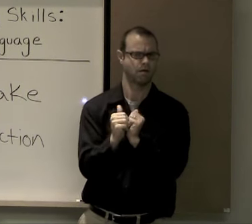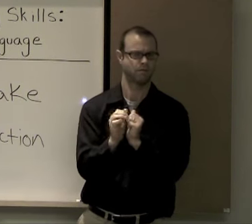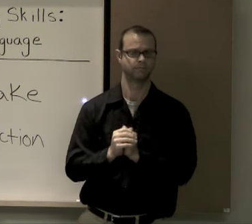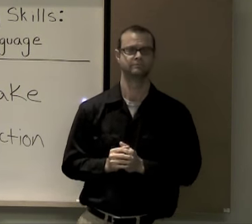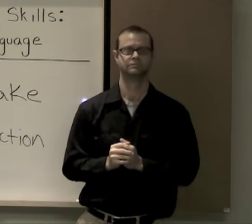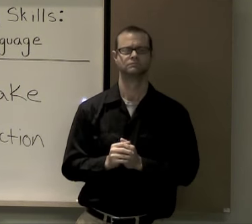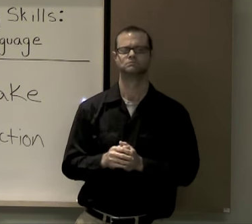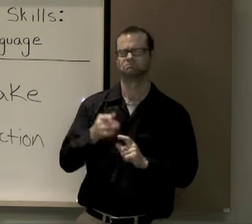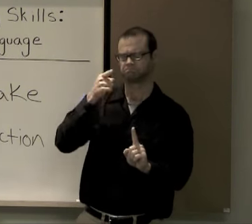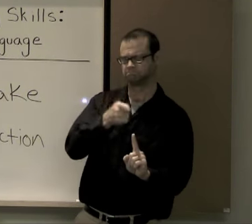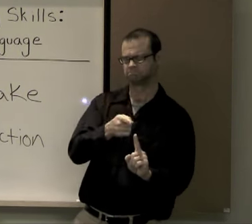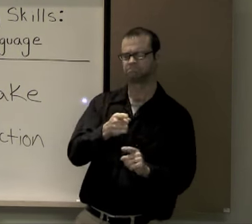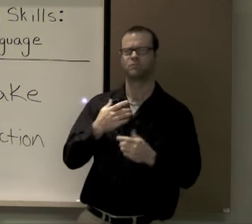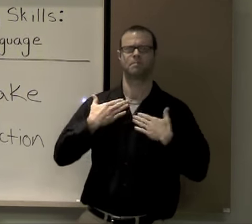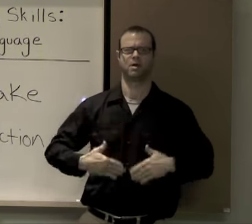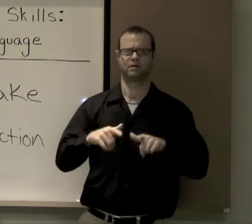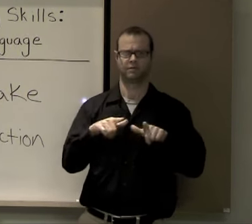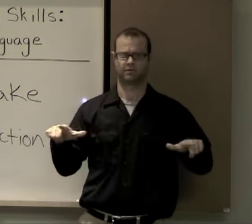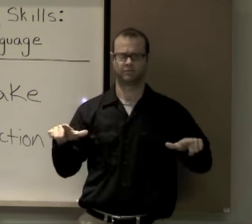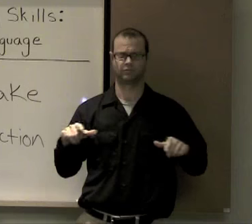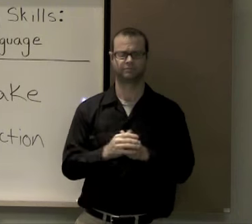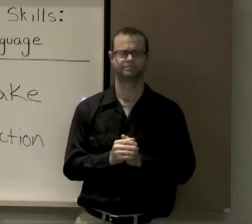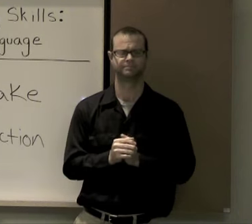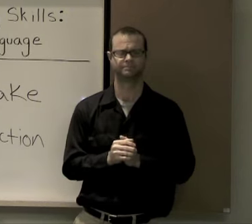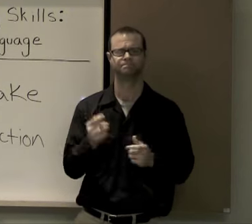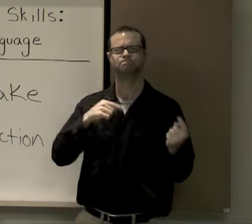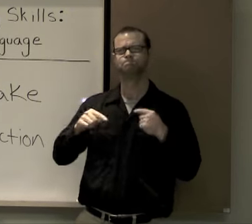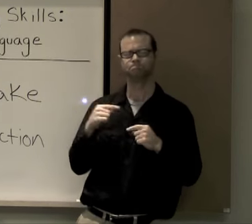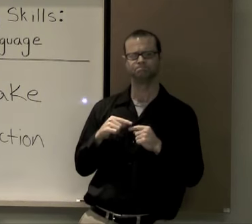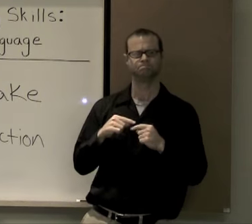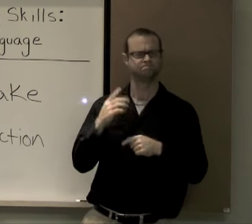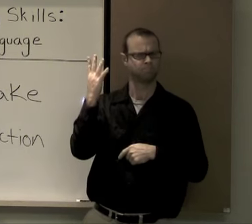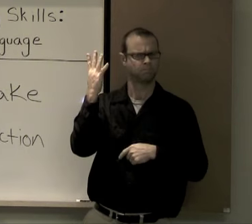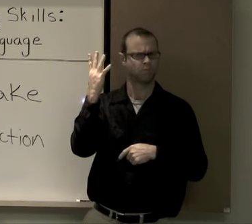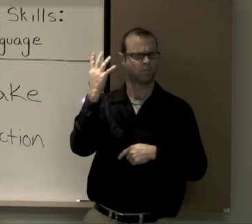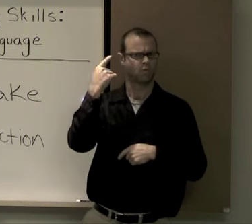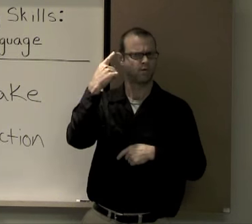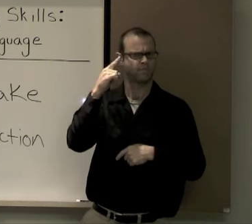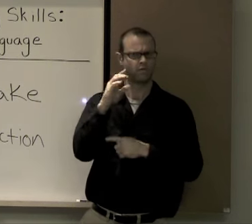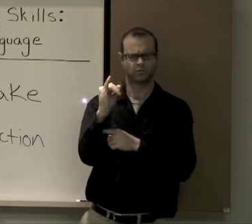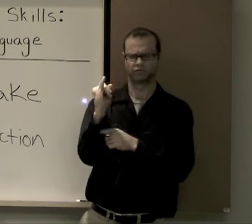that you're the best person for that job or position. I want that job interviewer to pick me for that position. I do that by explaining to the interviewer my specific qualifications